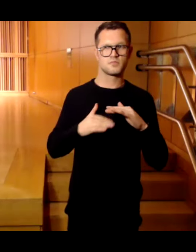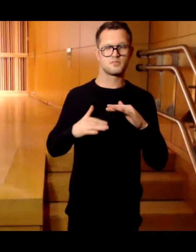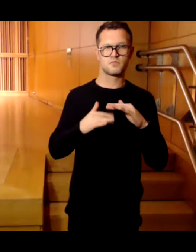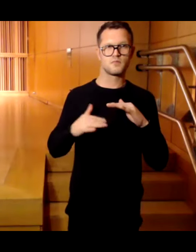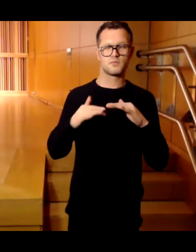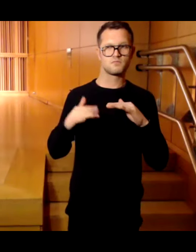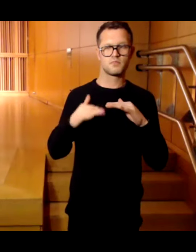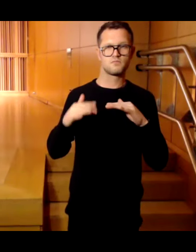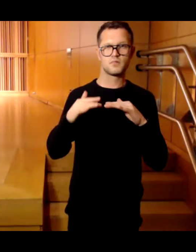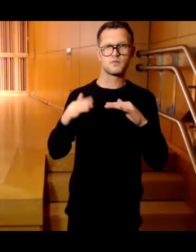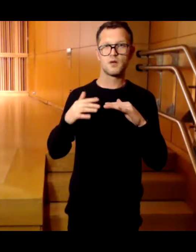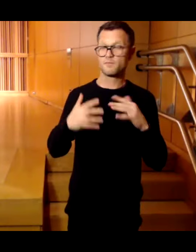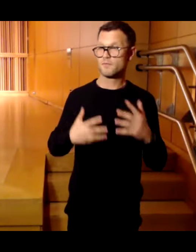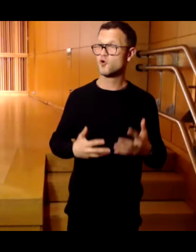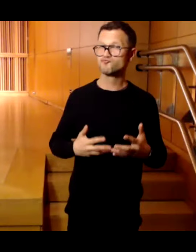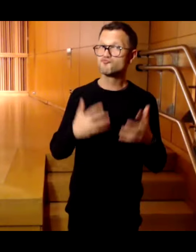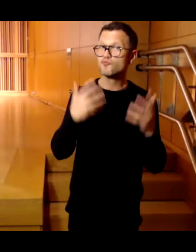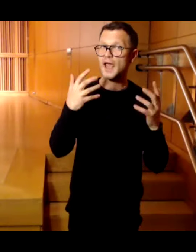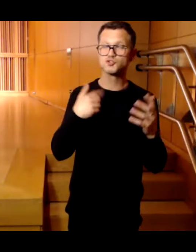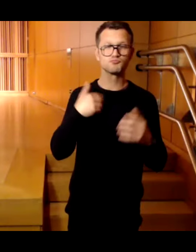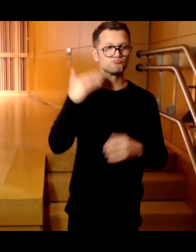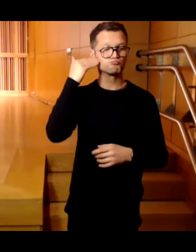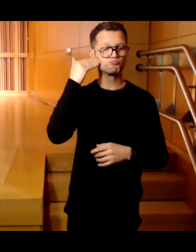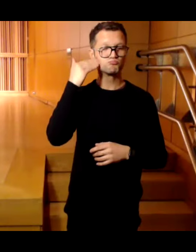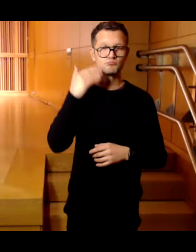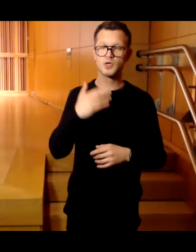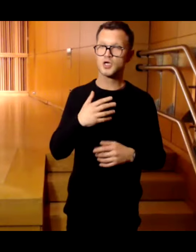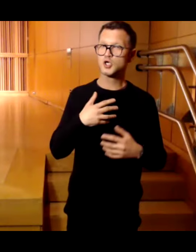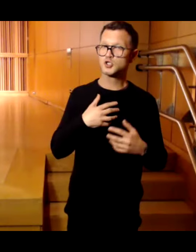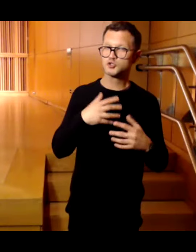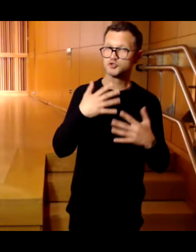I know the rage, I know the dread, I know the loneliness, I know the shame.